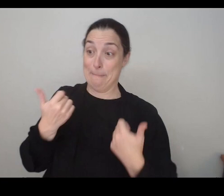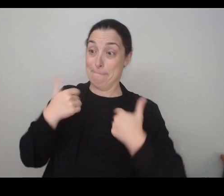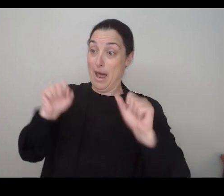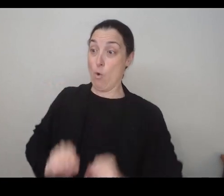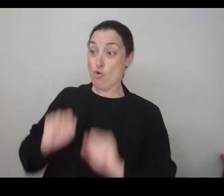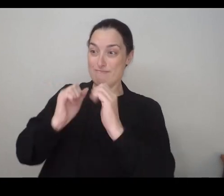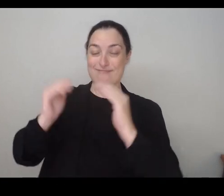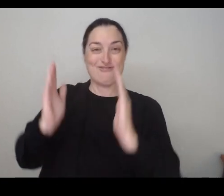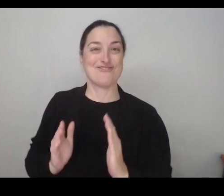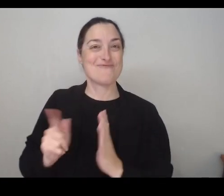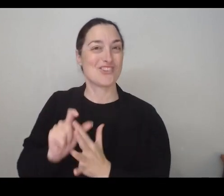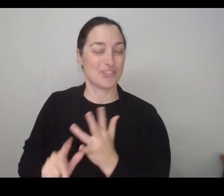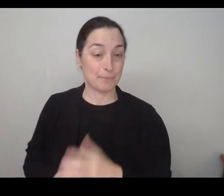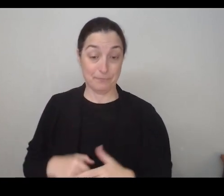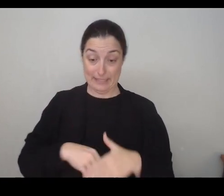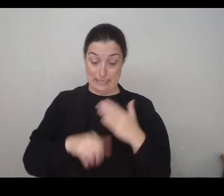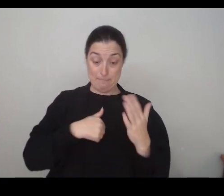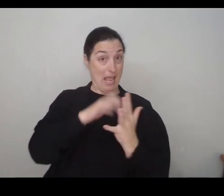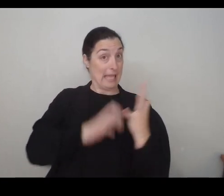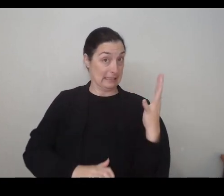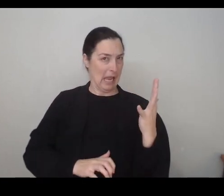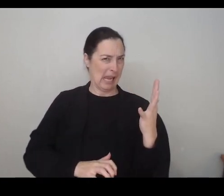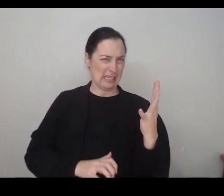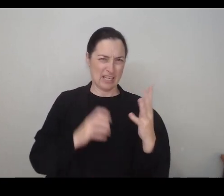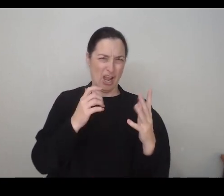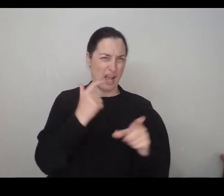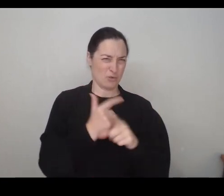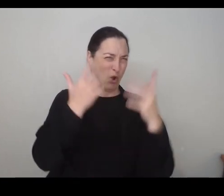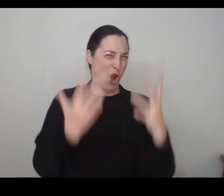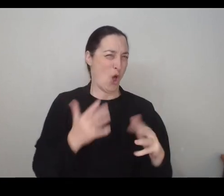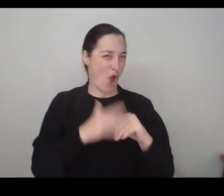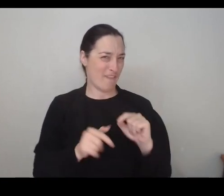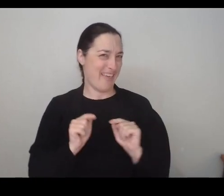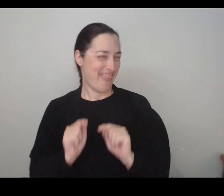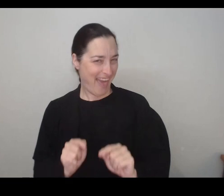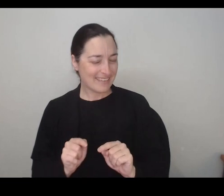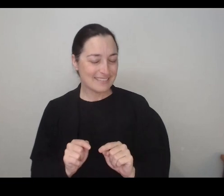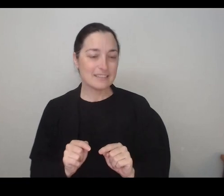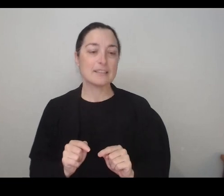In my essay I say a lot about, but I don't have time to say about Maison du Jouir, the title itself.